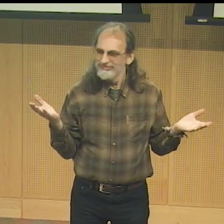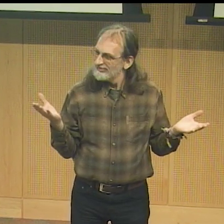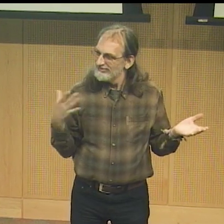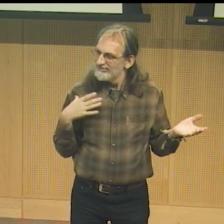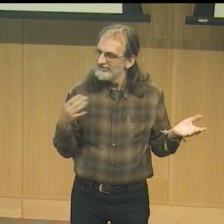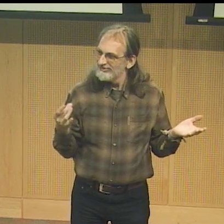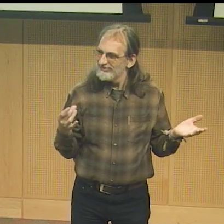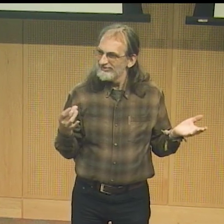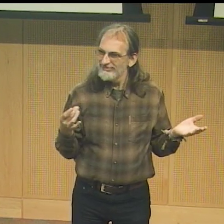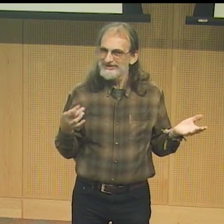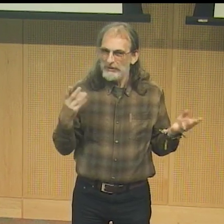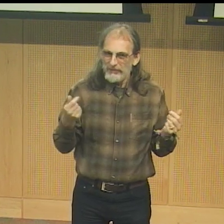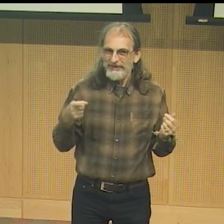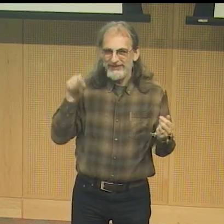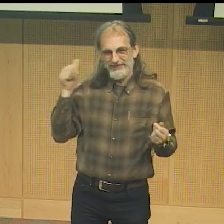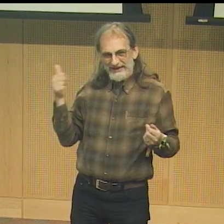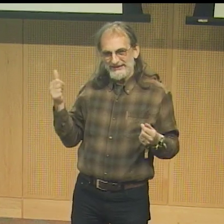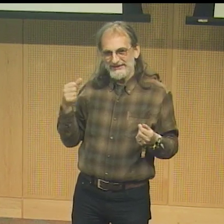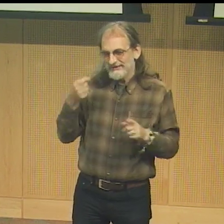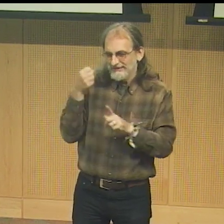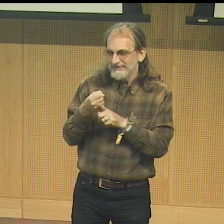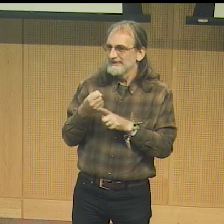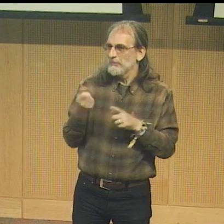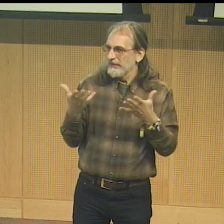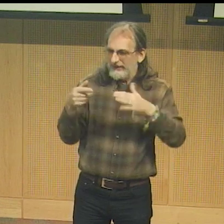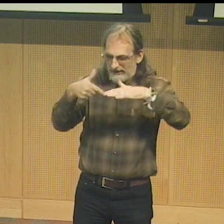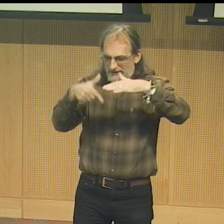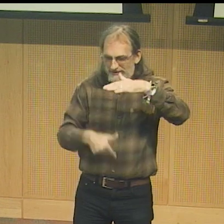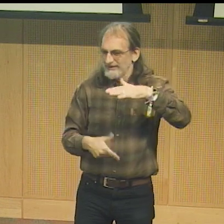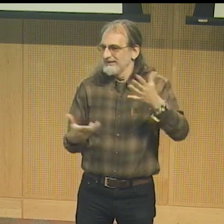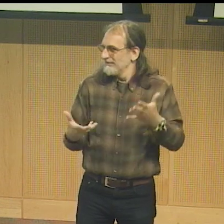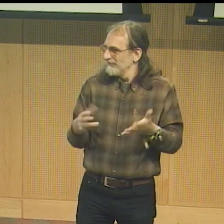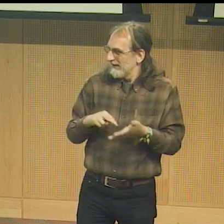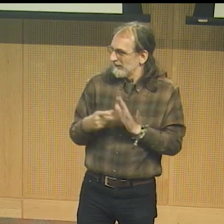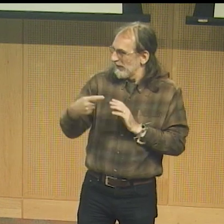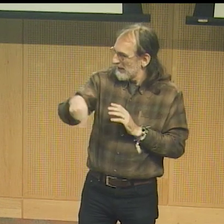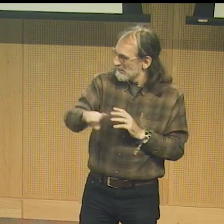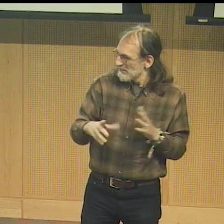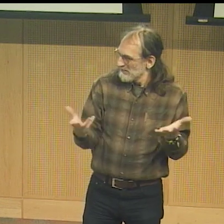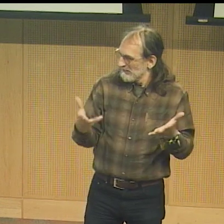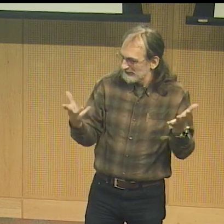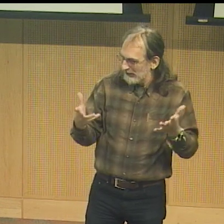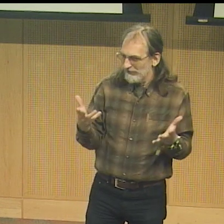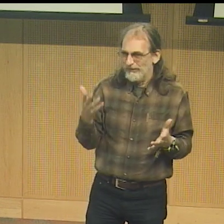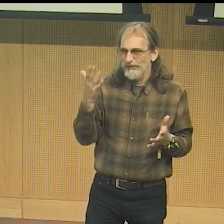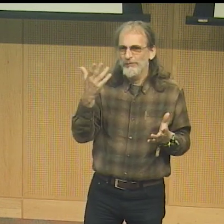So, somehow, Deafhood touches us on a deeper level. And I don't know exactly how that is.